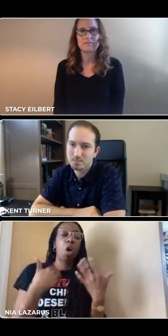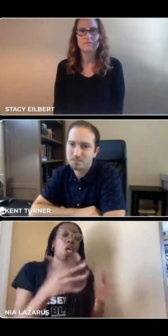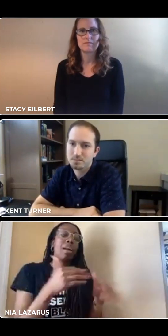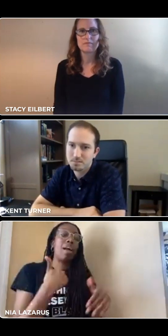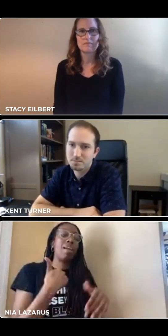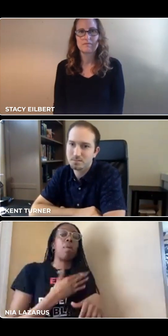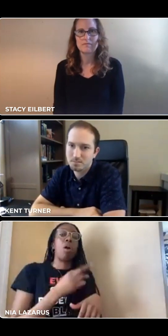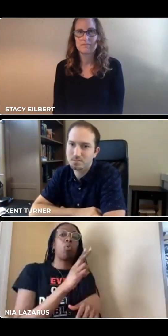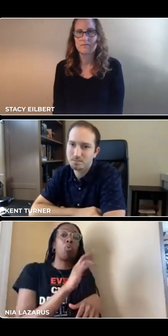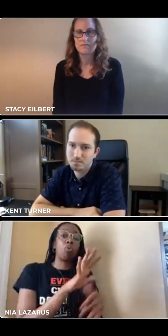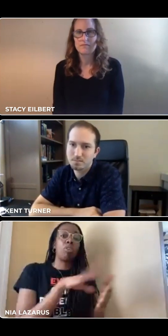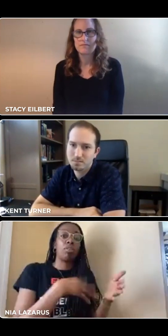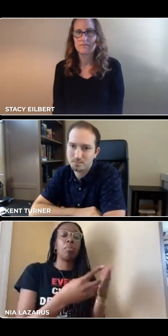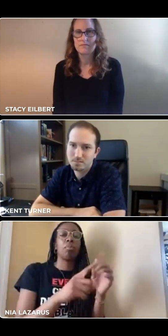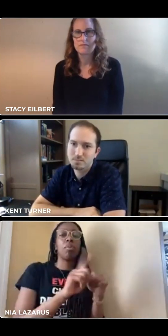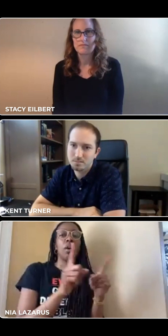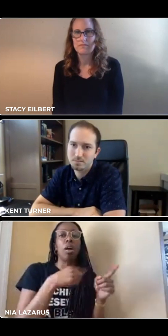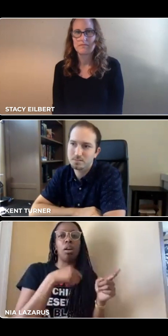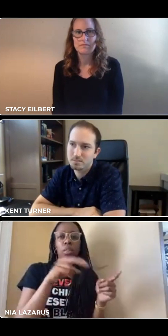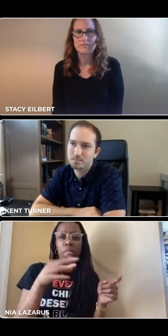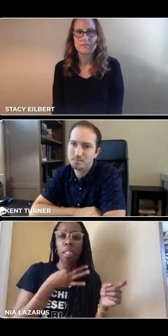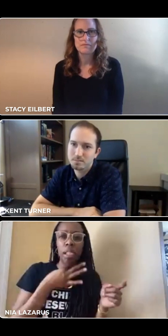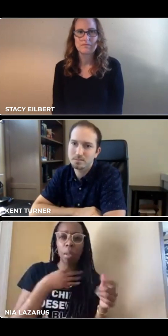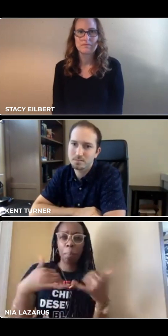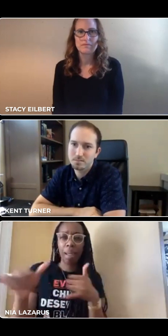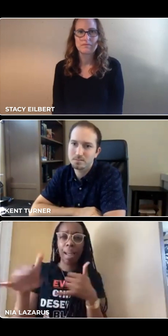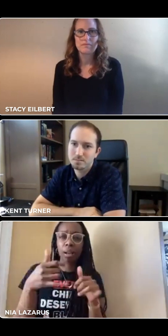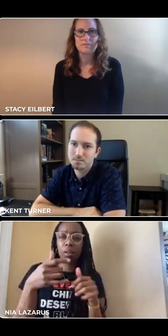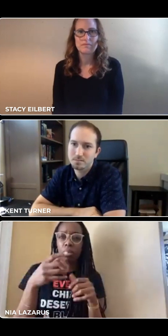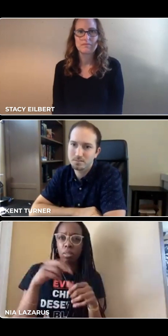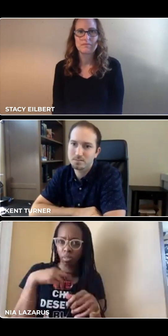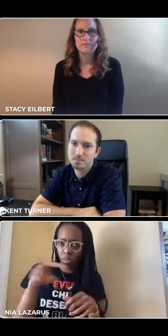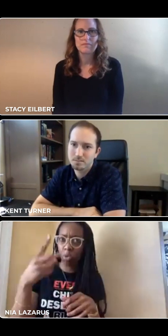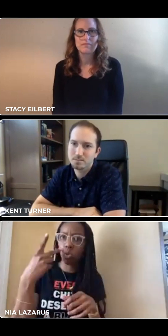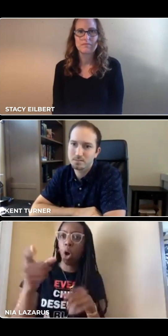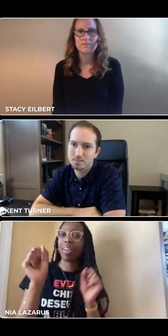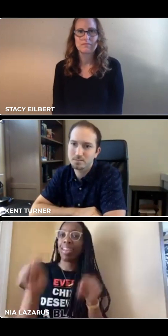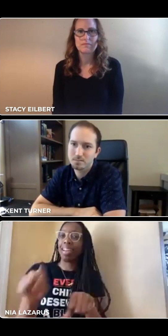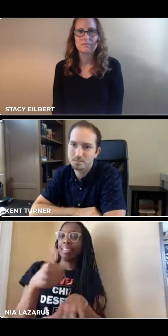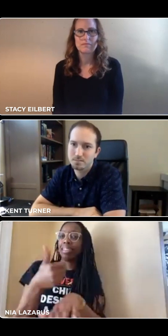because it has a rubric built in. I have my own rubric, but I started playing around with